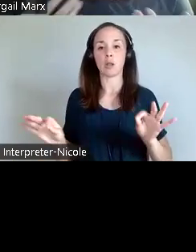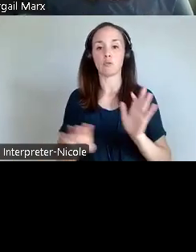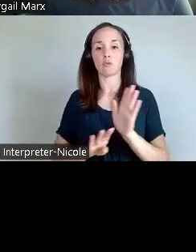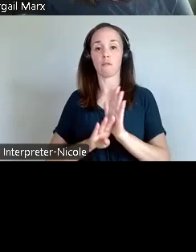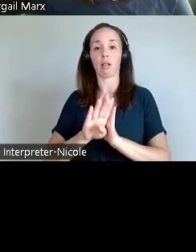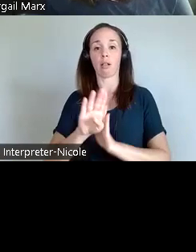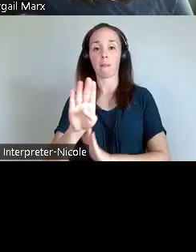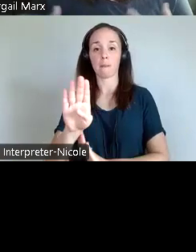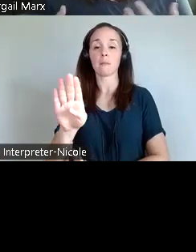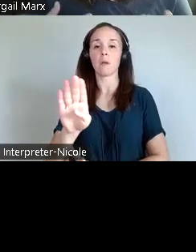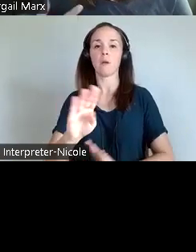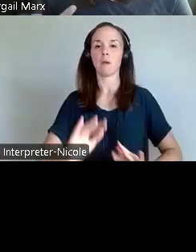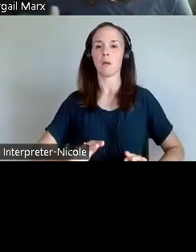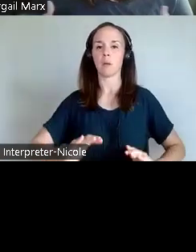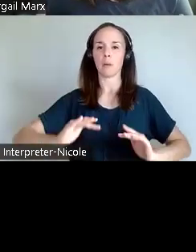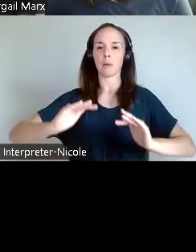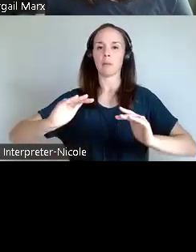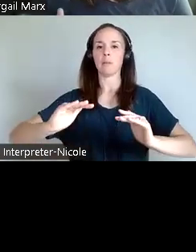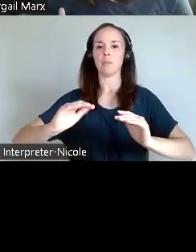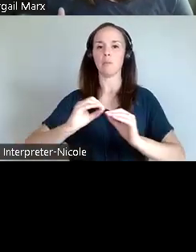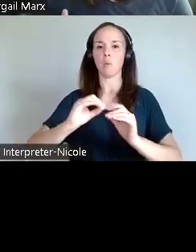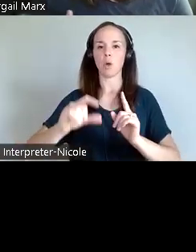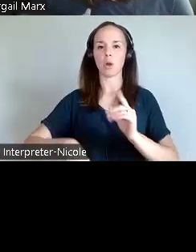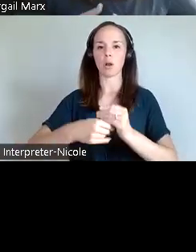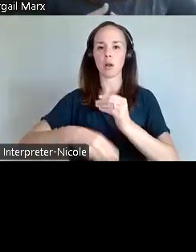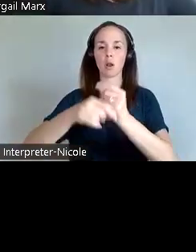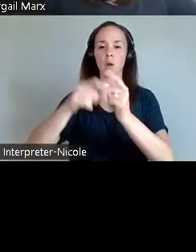they may advance to more words, more buttons, more things.